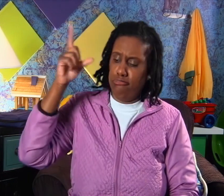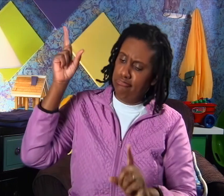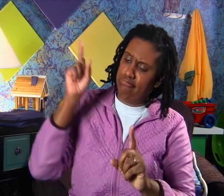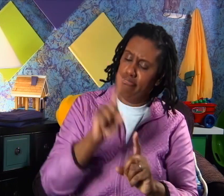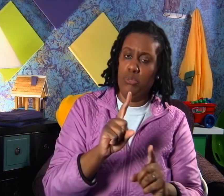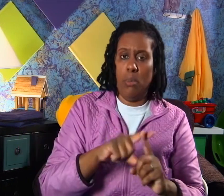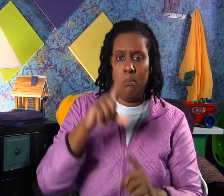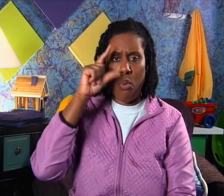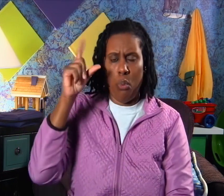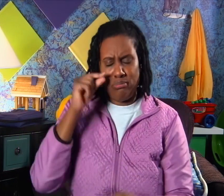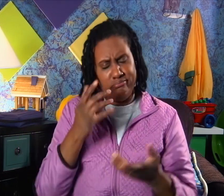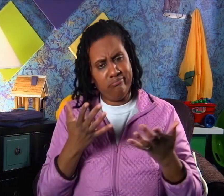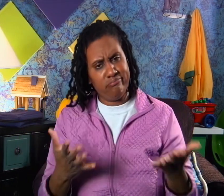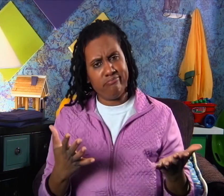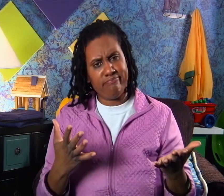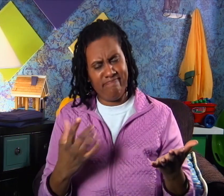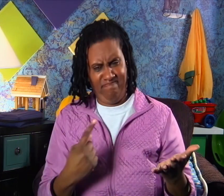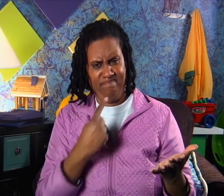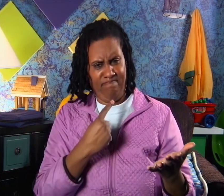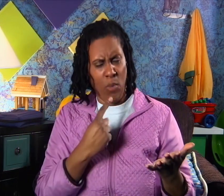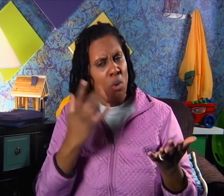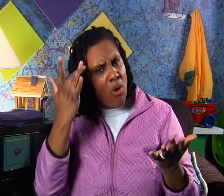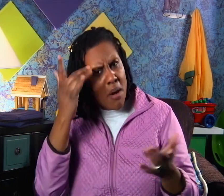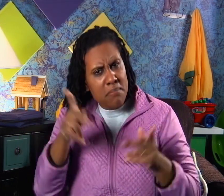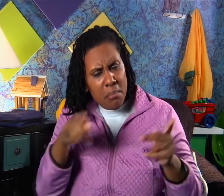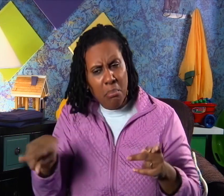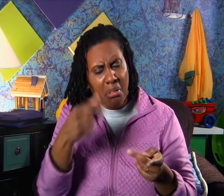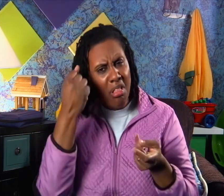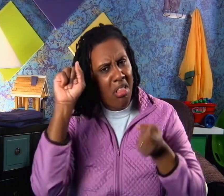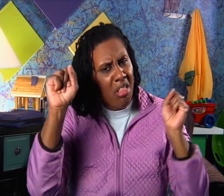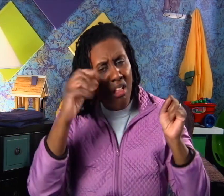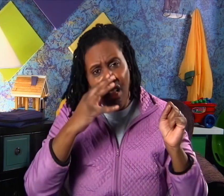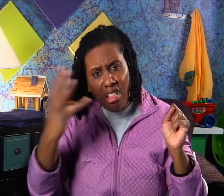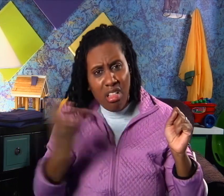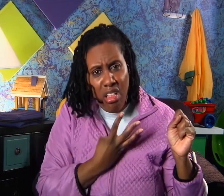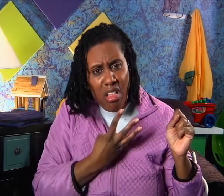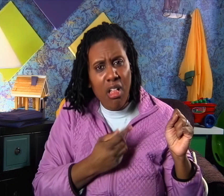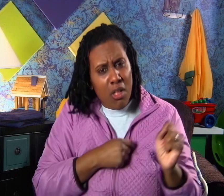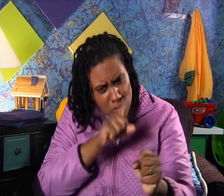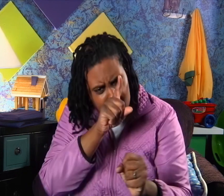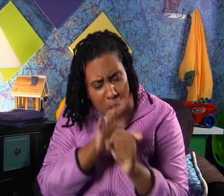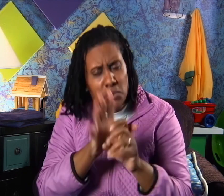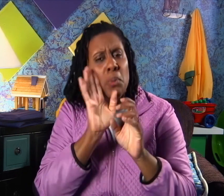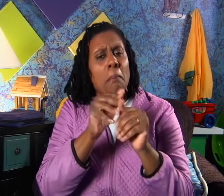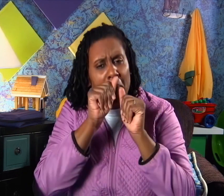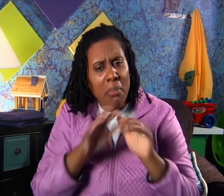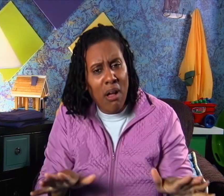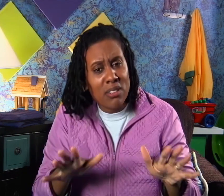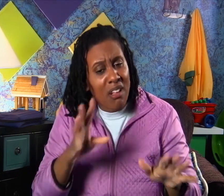JUST THEN, GOD CAME DOWN TO TALK TO MOSES. HE WAS VERY DISAPPOINTED. "WHY DO THESE PEOPLE KEEP RESISTING ME?